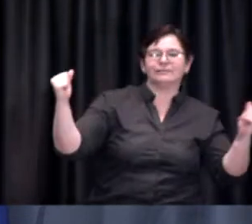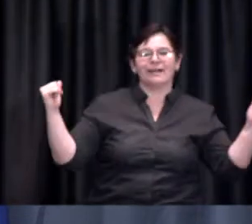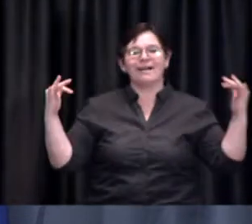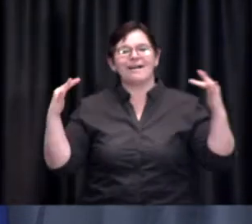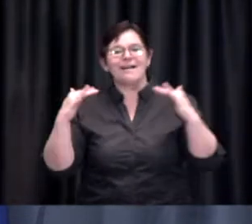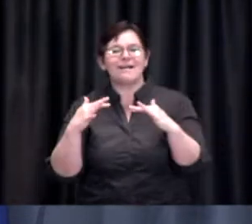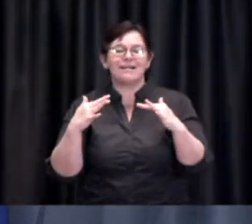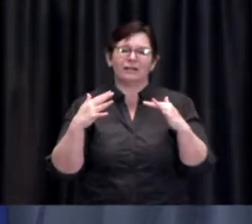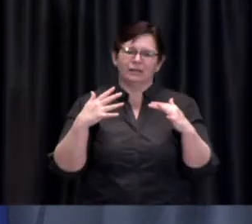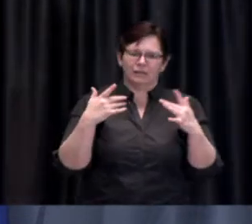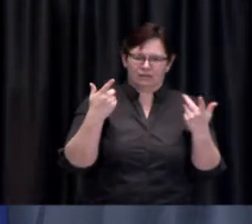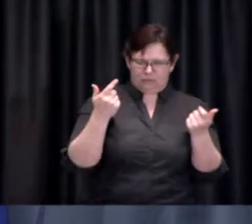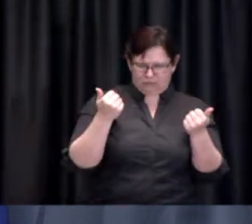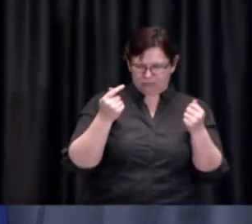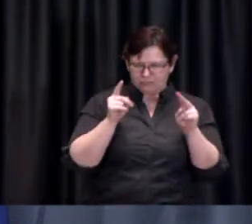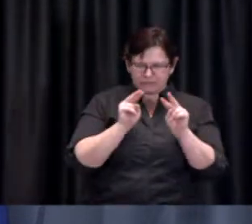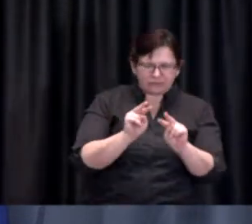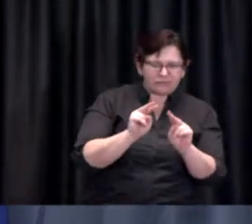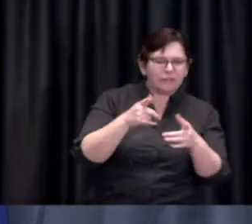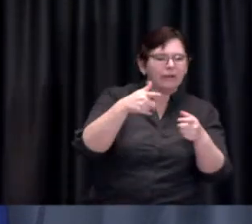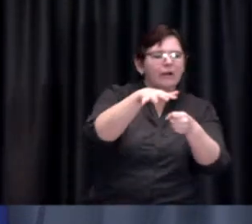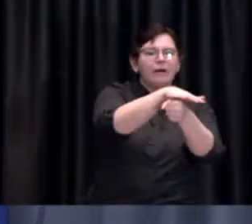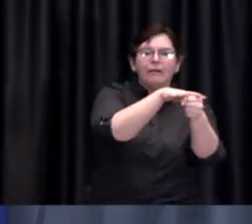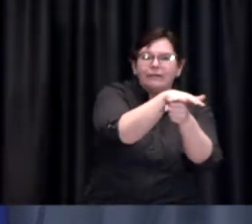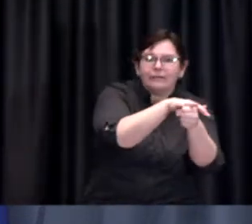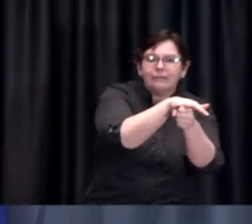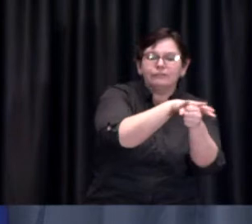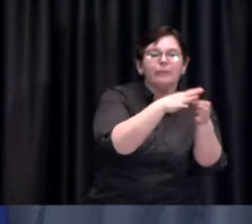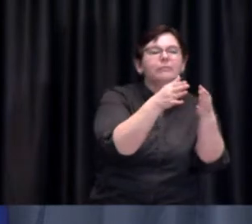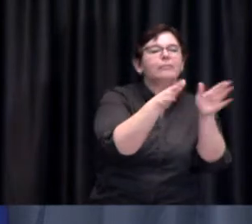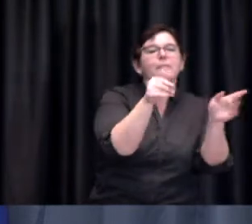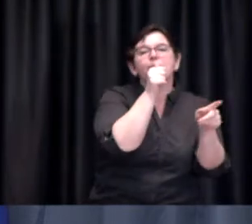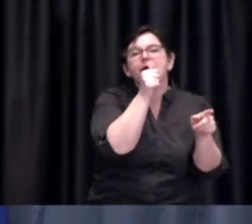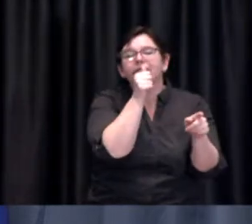public locations such as on roads, or our parks or in our civic squares.